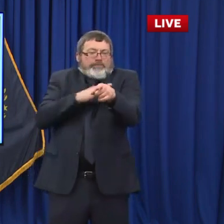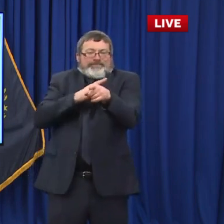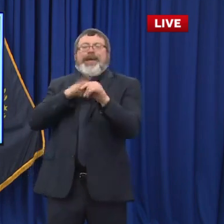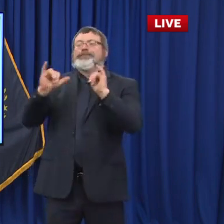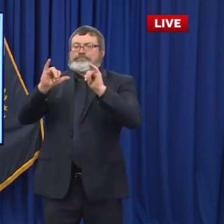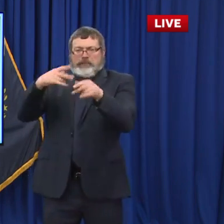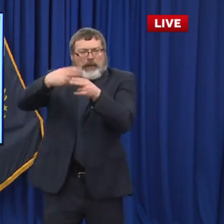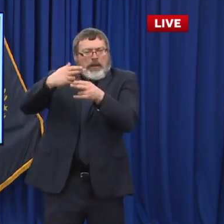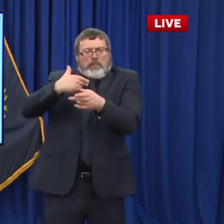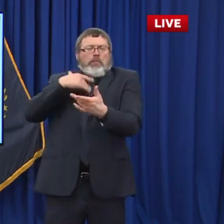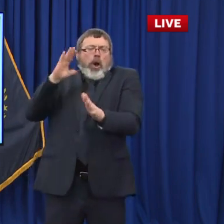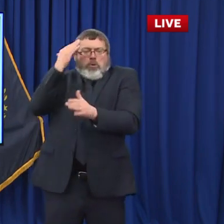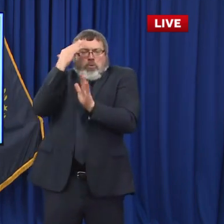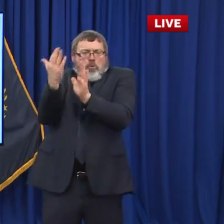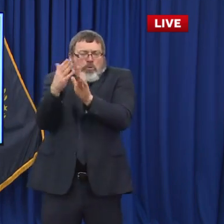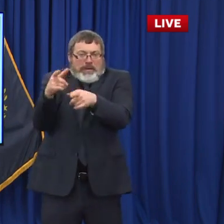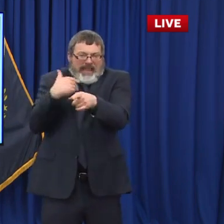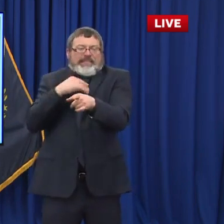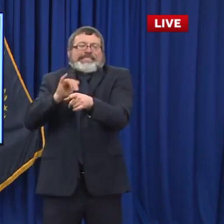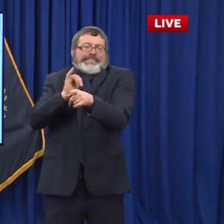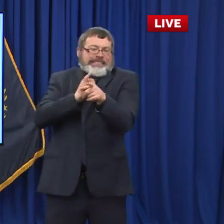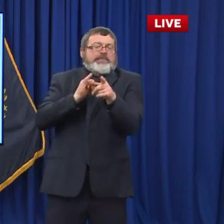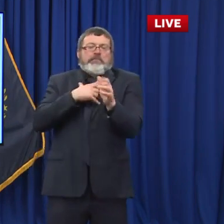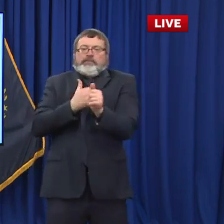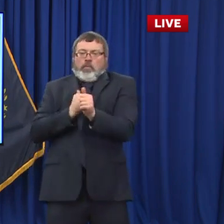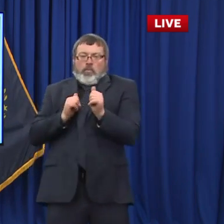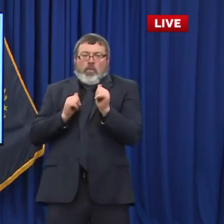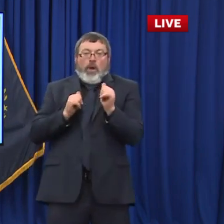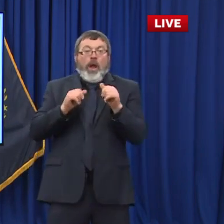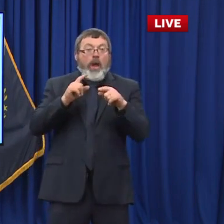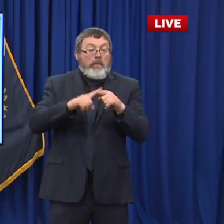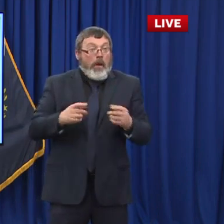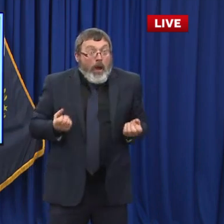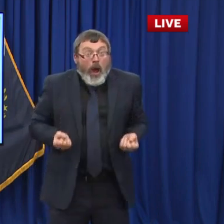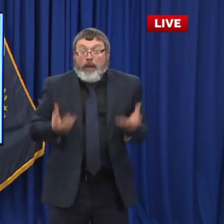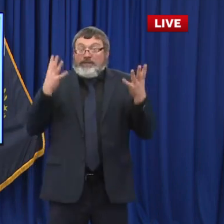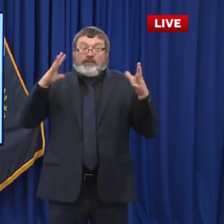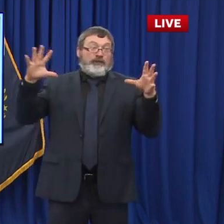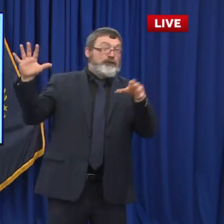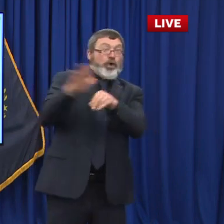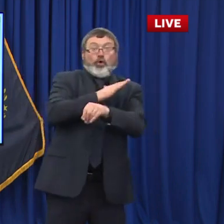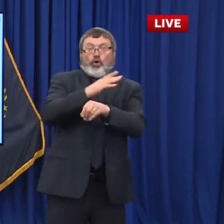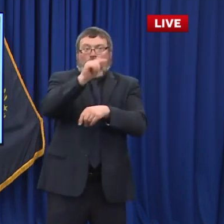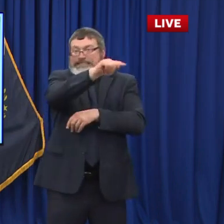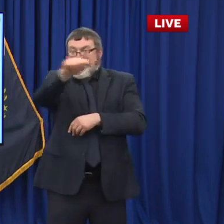I KNOW A COUPLE STAFFERS JUST BECAUSE I KNOW THEM PERSONALLY THAT HAVE BEEN INFECTED AT THE STATE HOUSE.